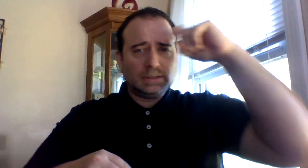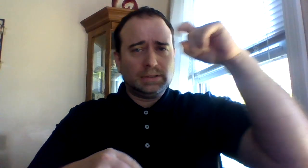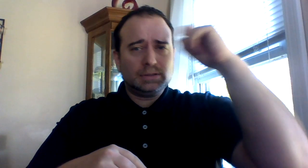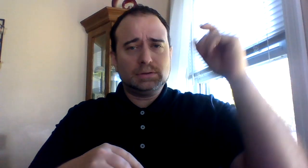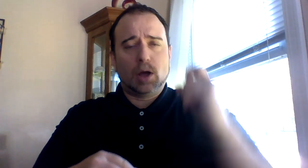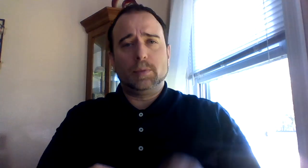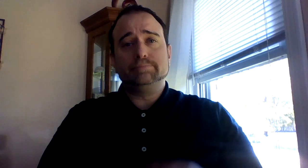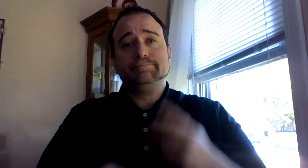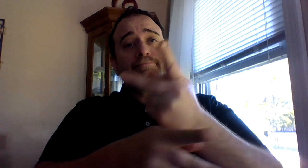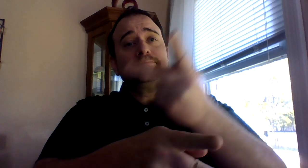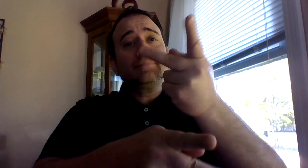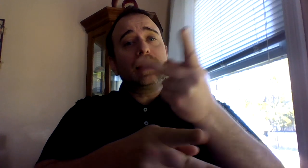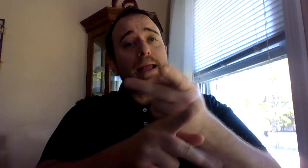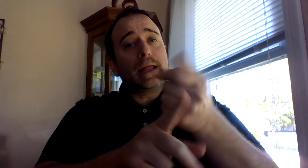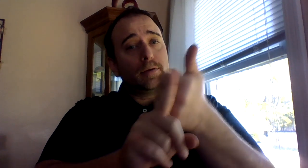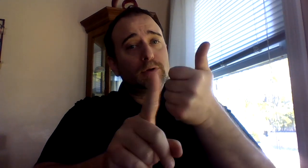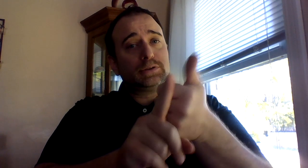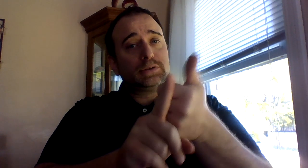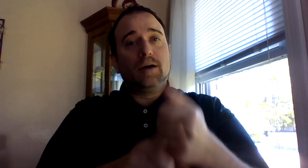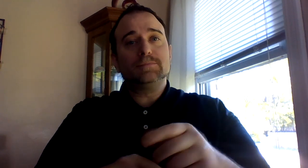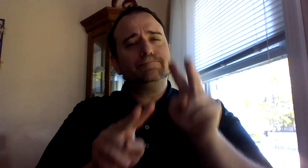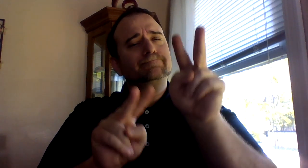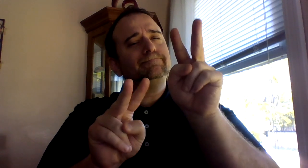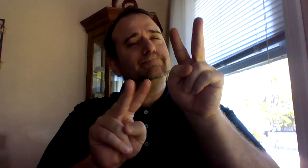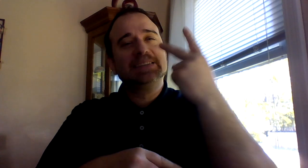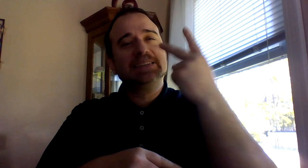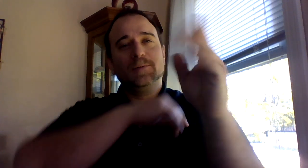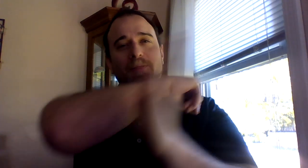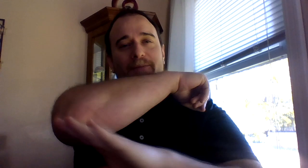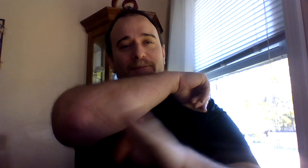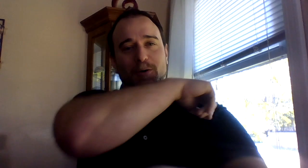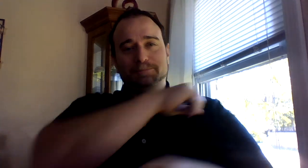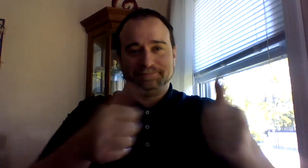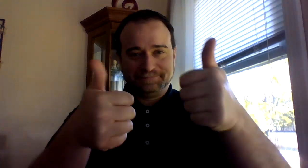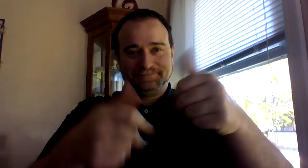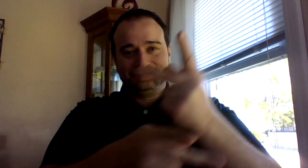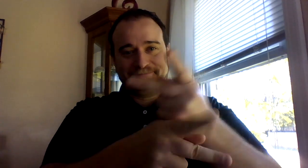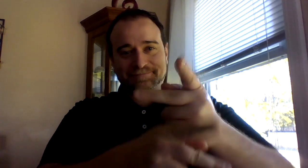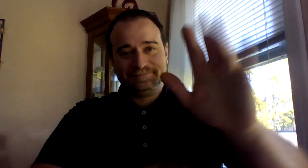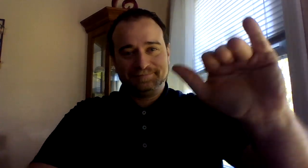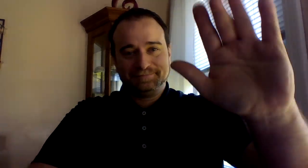Take care of yourselves. I'm looking forward to seeing you in the Fall. Take care. Buh-bye.